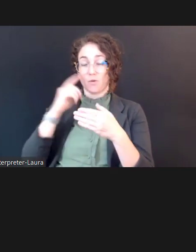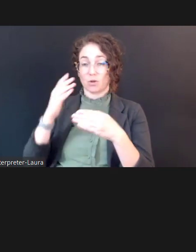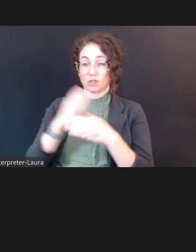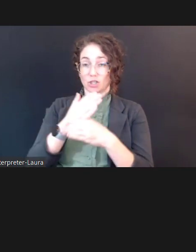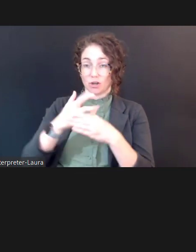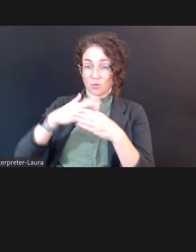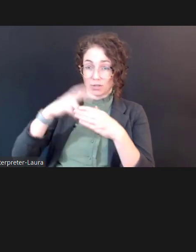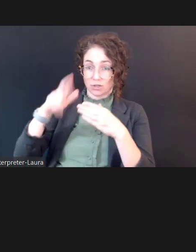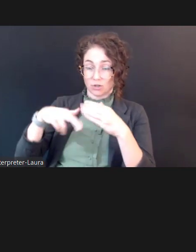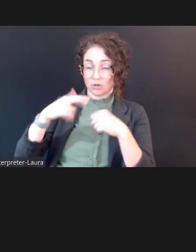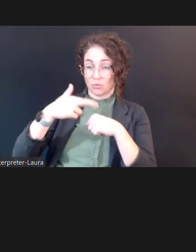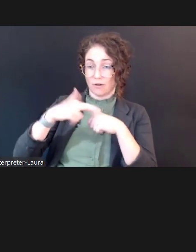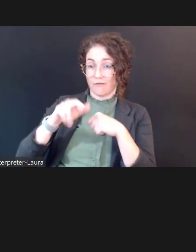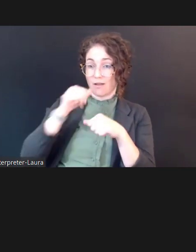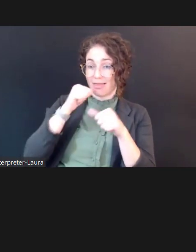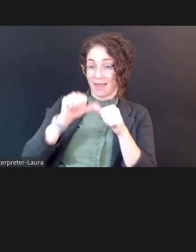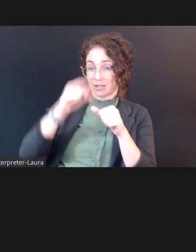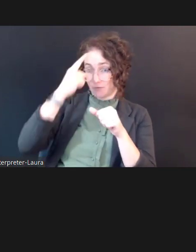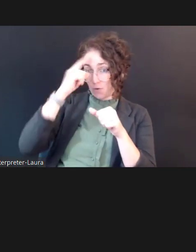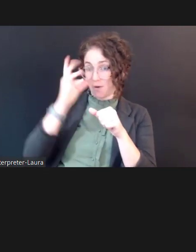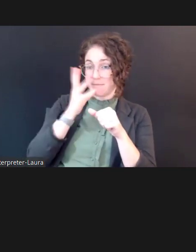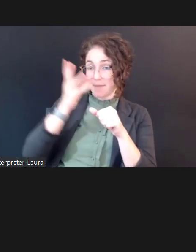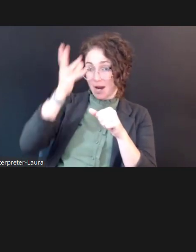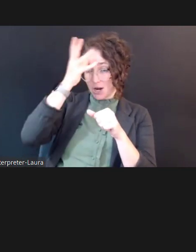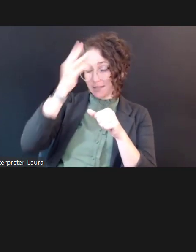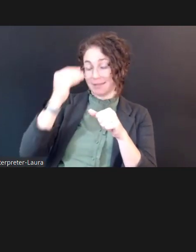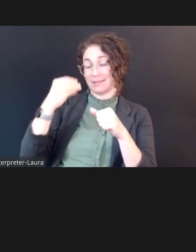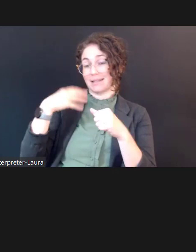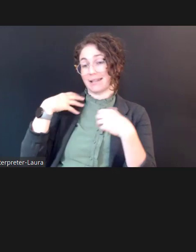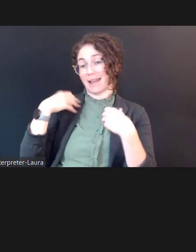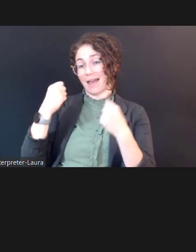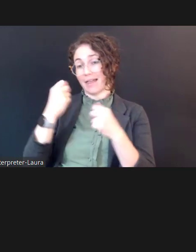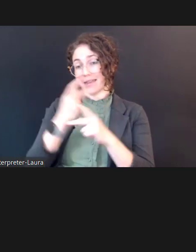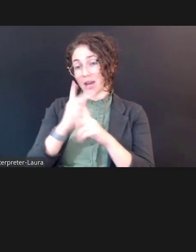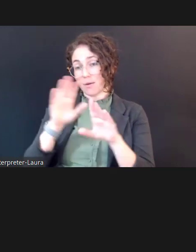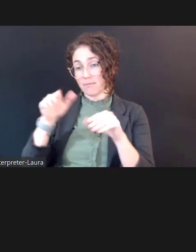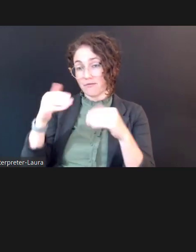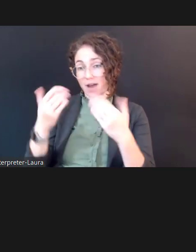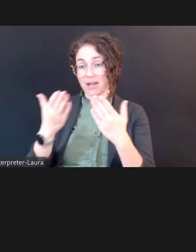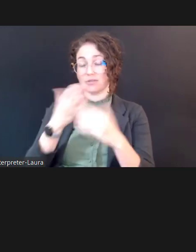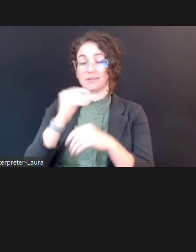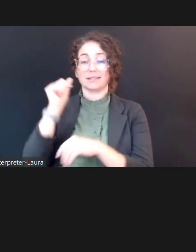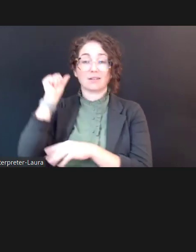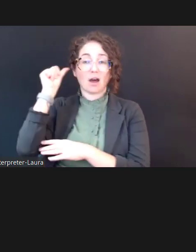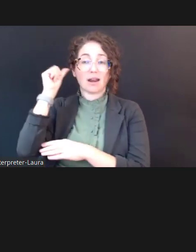to parents, health care providers and audiologists, as well as some